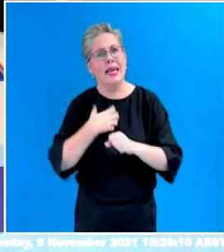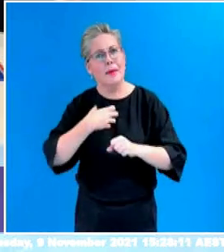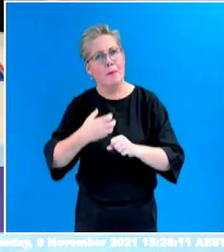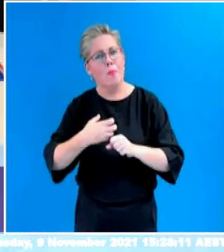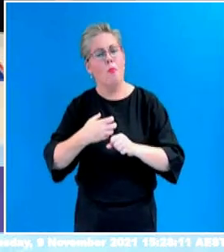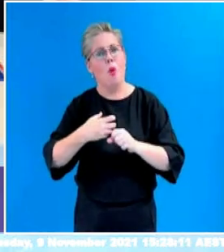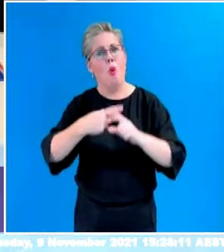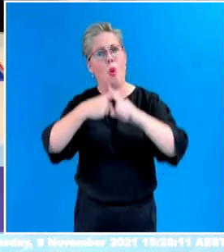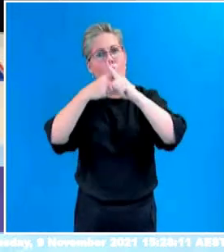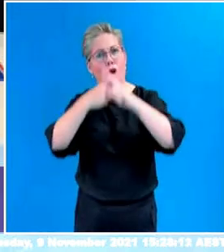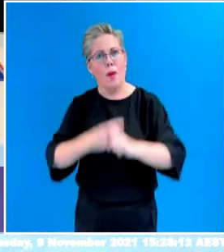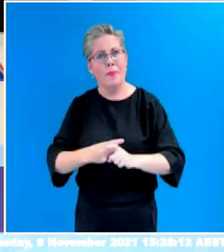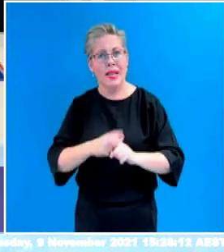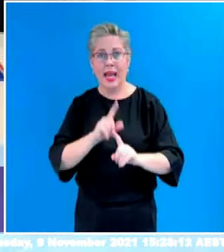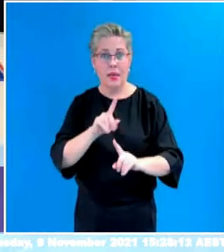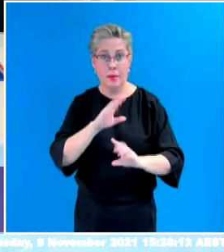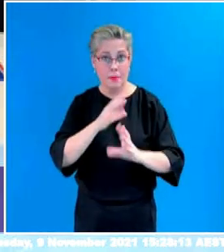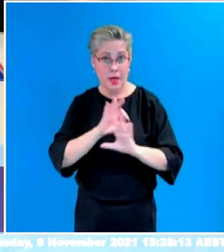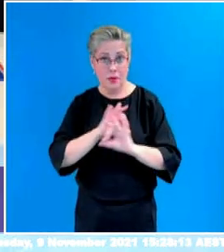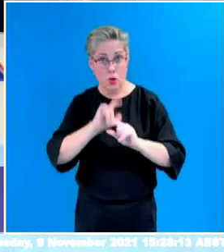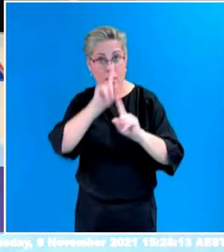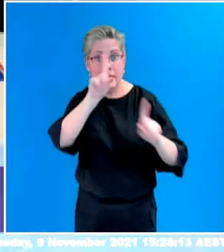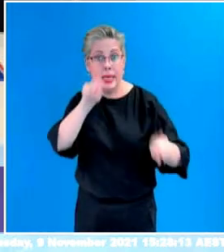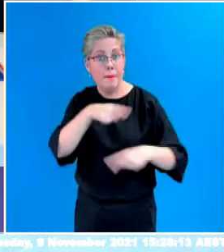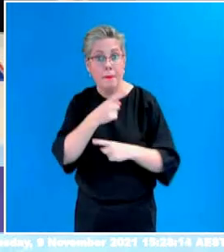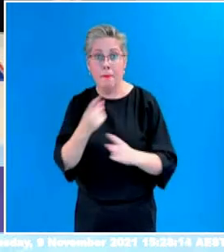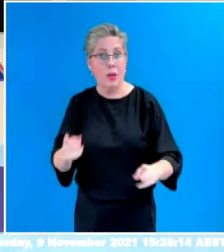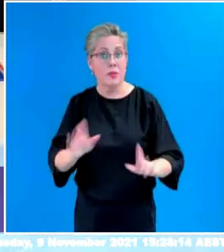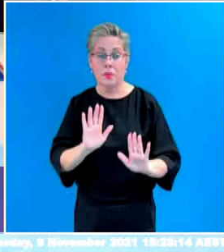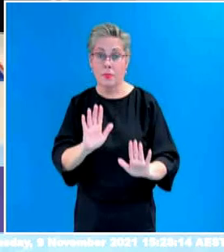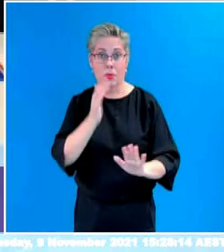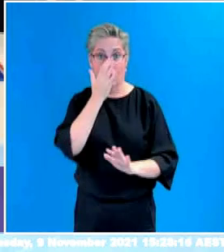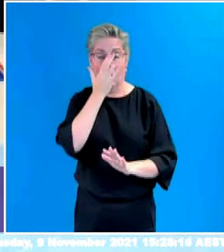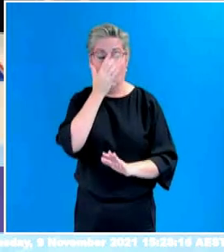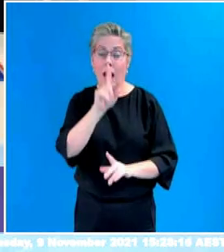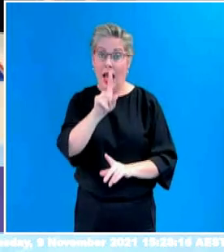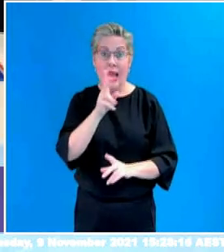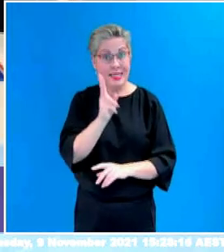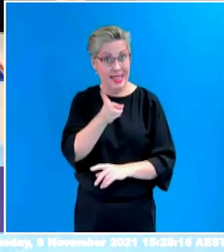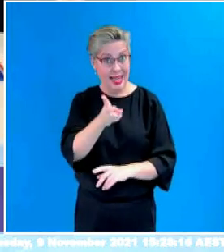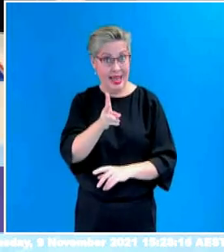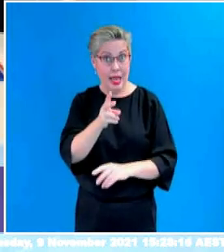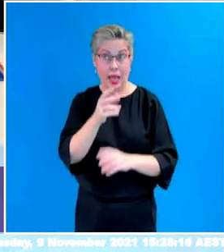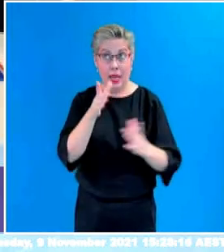But I do think, coming back also to the Convention, the critical requirement in